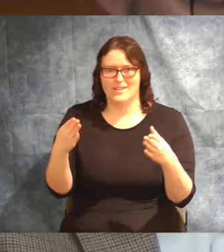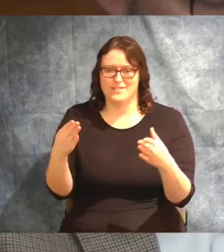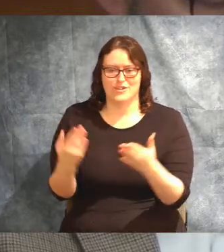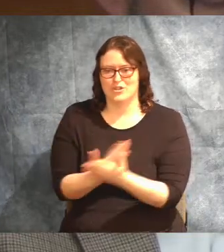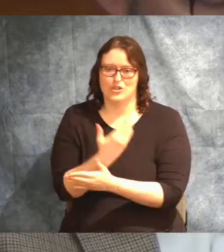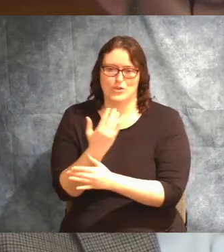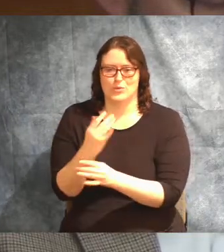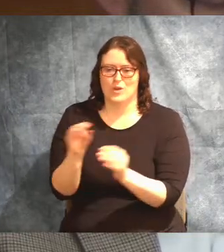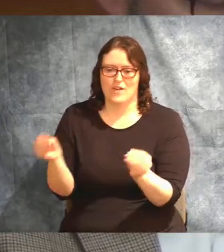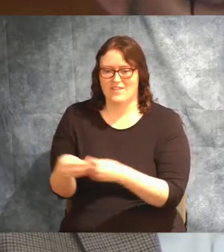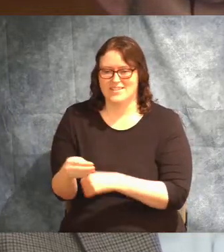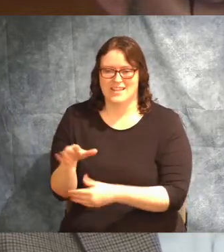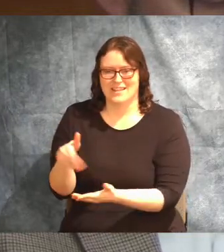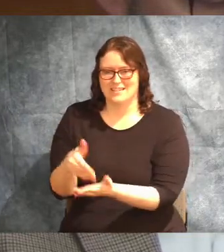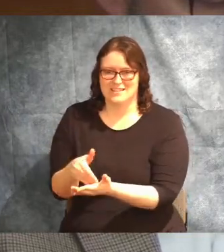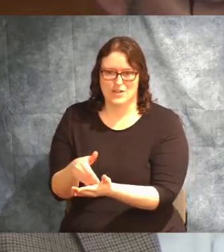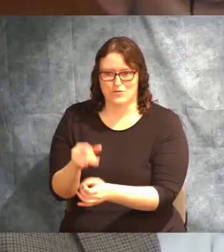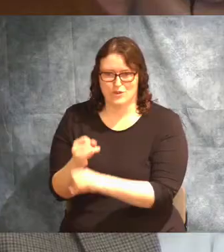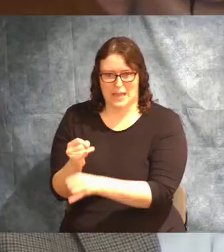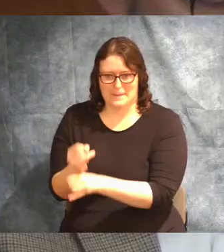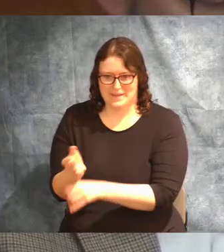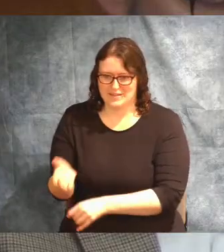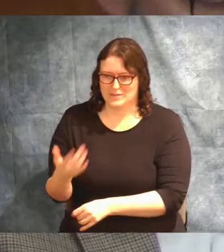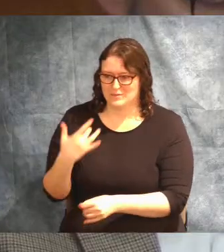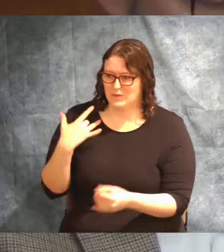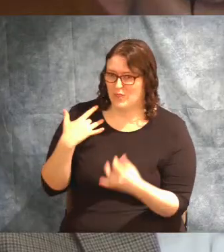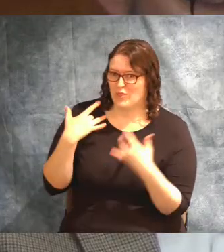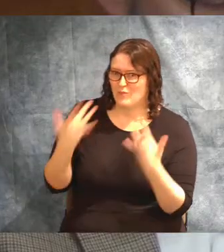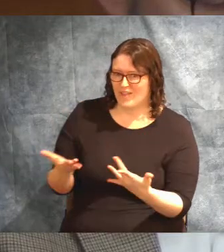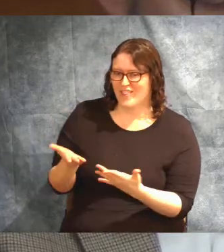and so we were there to celebrate with them. We're thrilled that they're in that building that's